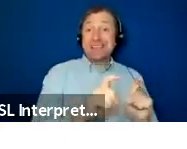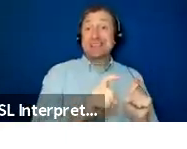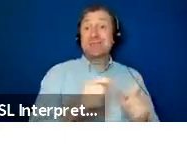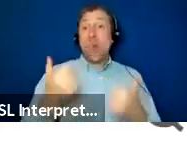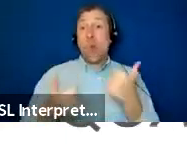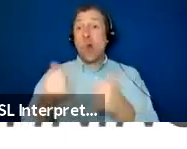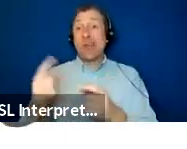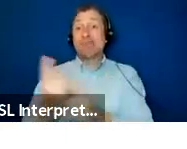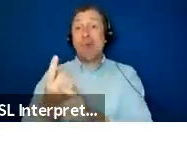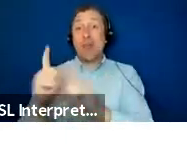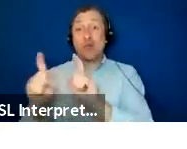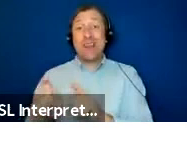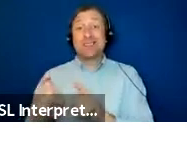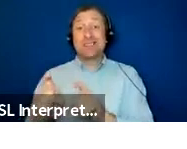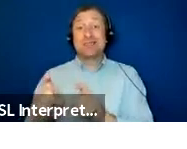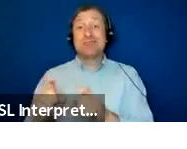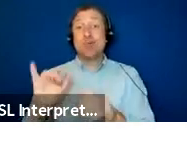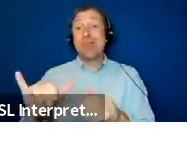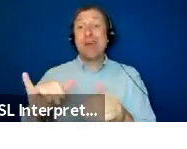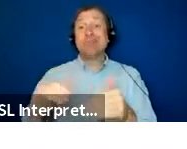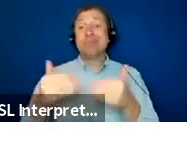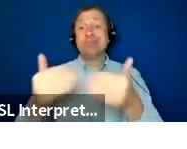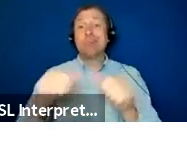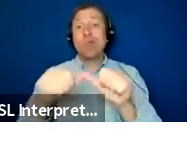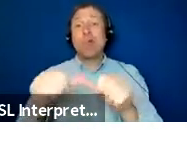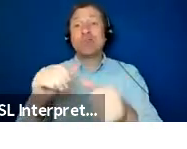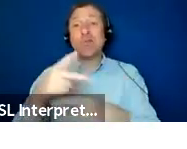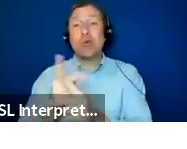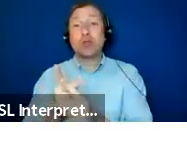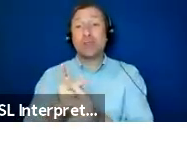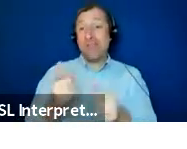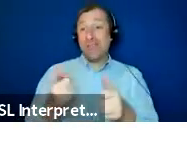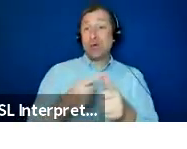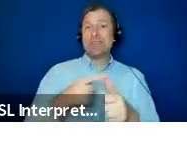or regular tests going on during the course of production, the first thing that you're going to need to do is self-quarantine.